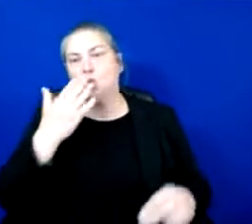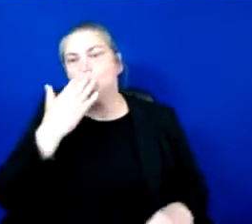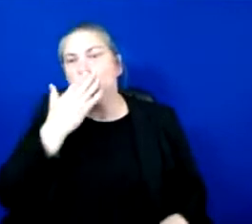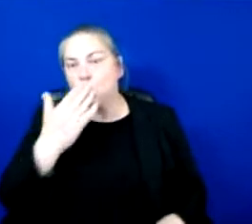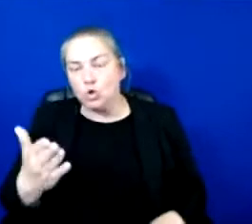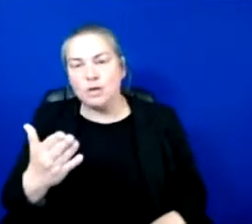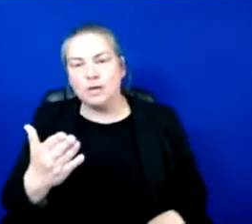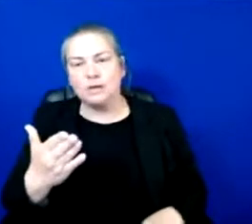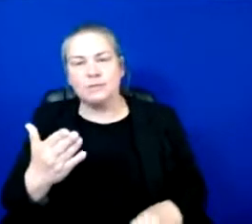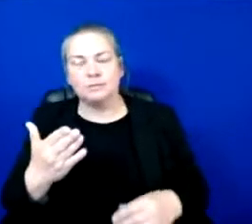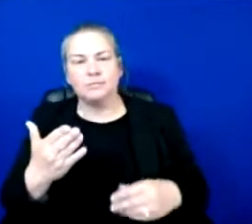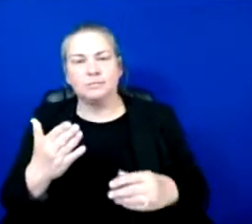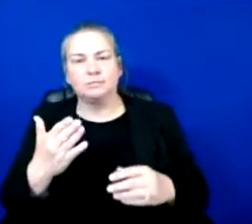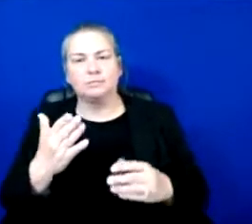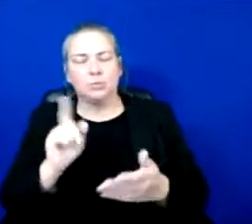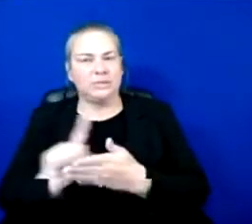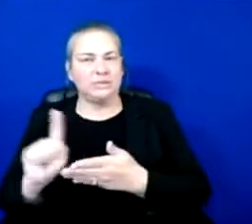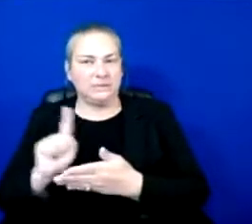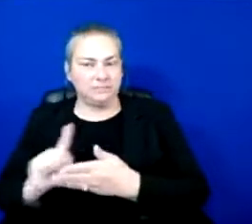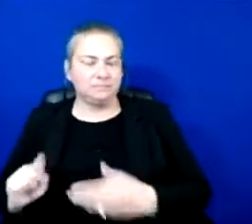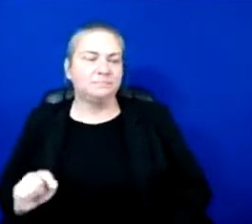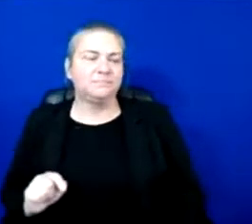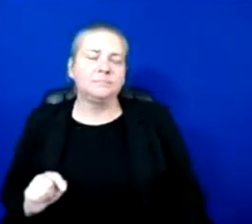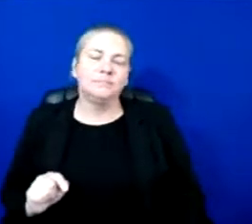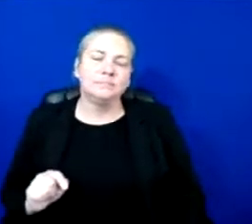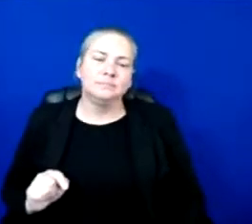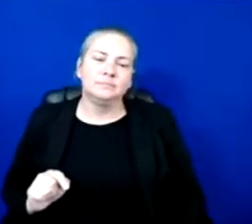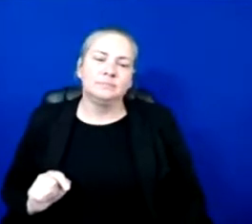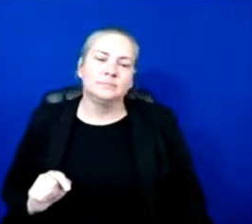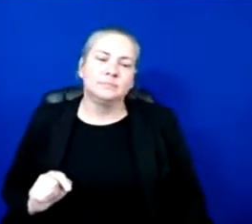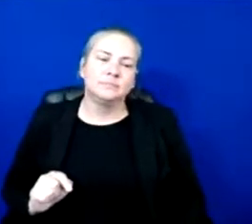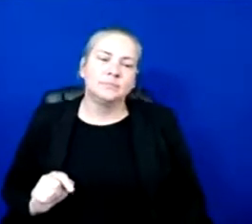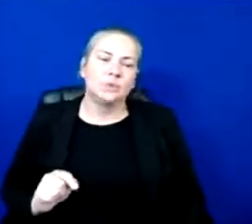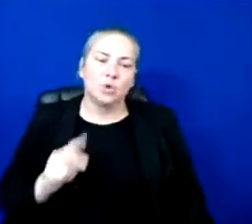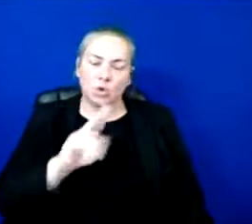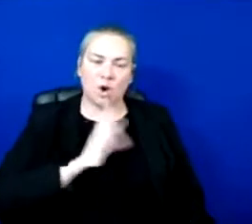weeks. Let's look really quickly at our top five counties. Uh, I want to